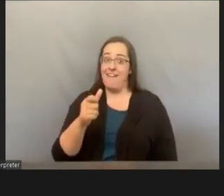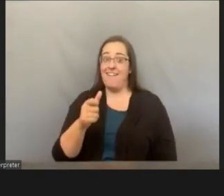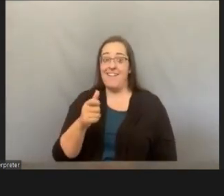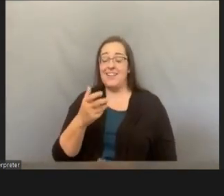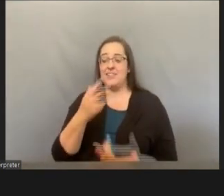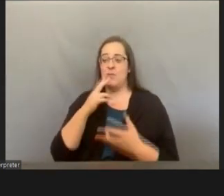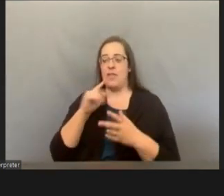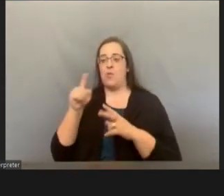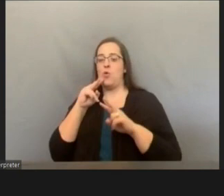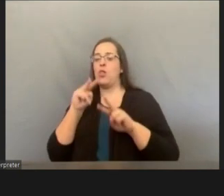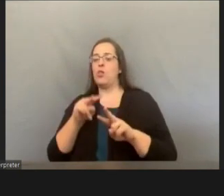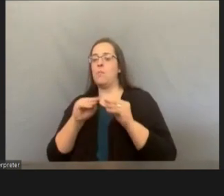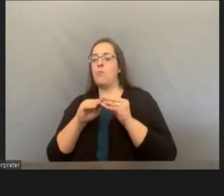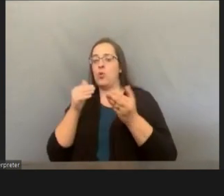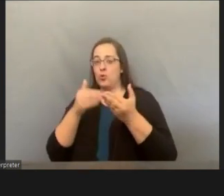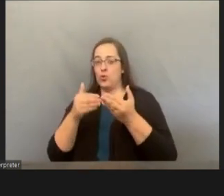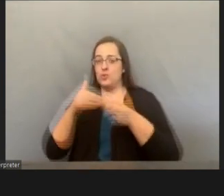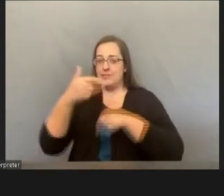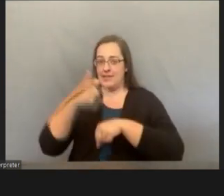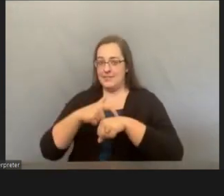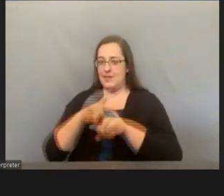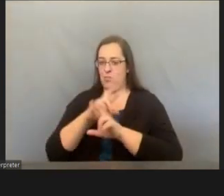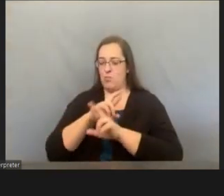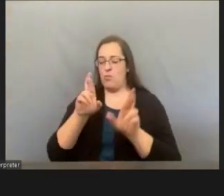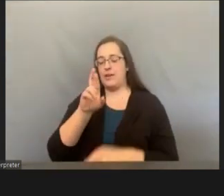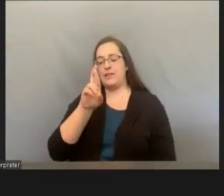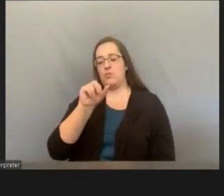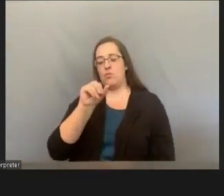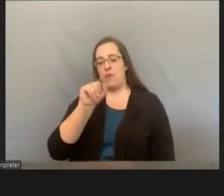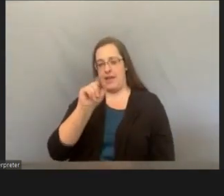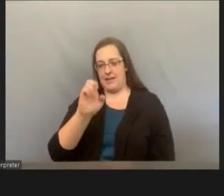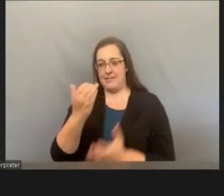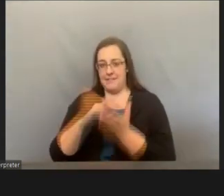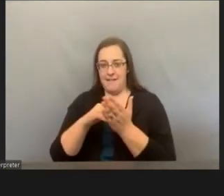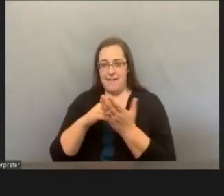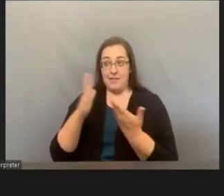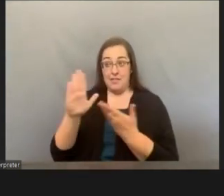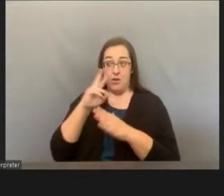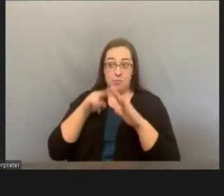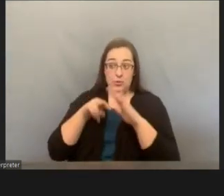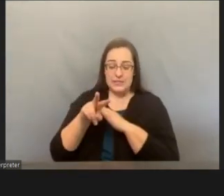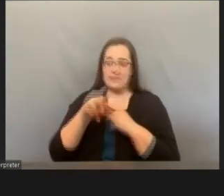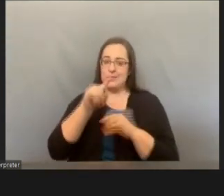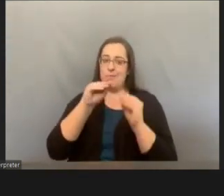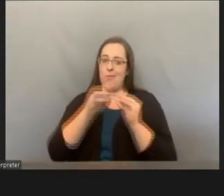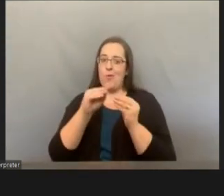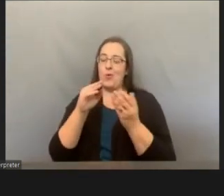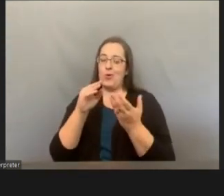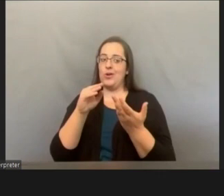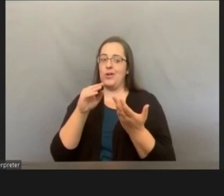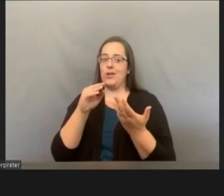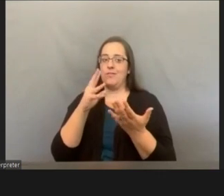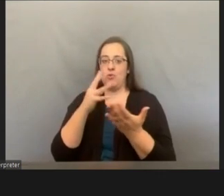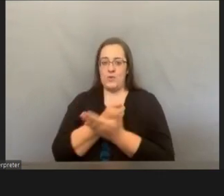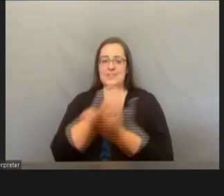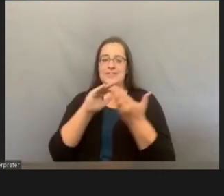UNCERTAINTY OF OUR REVENUE STREAM, THEY PUT A CAUTION ON IT.